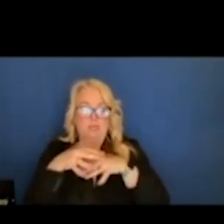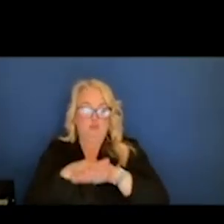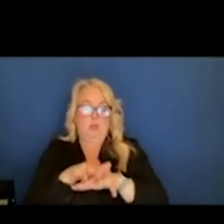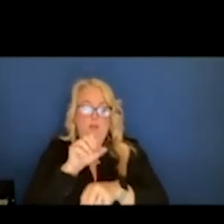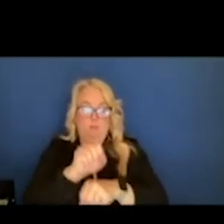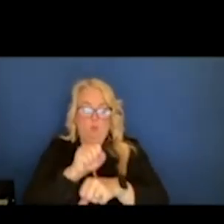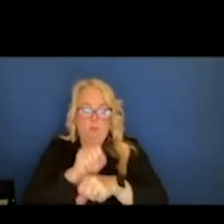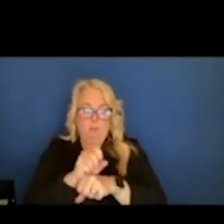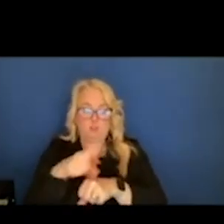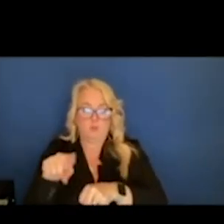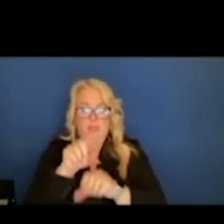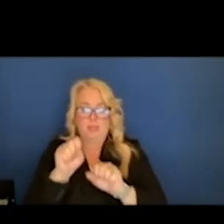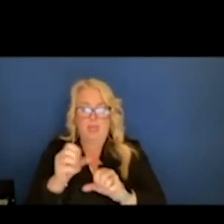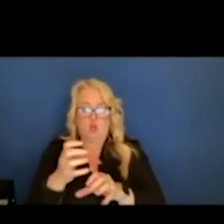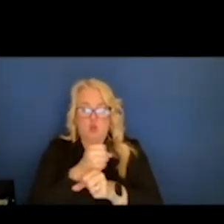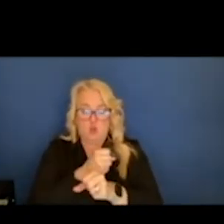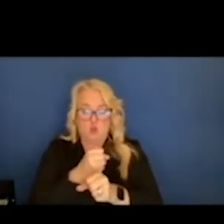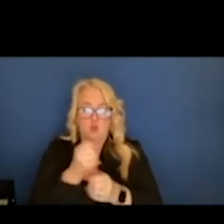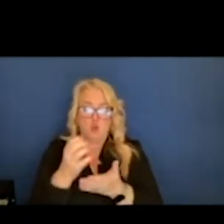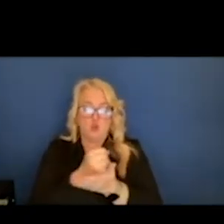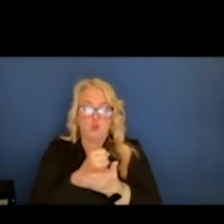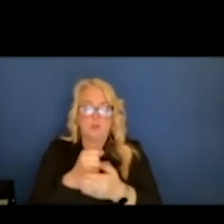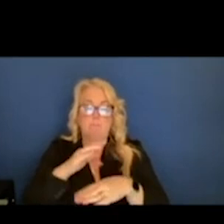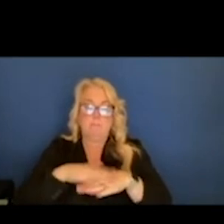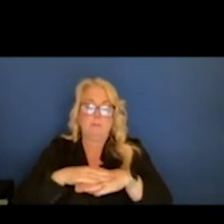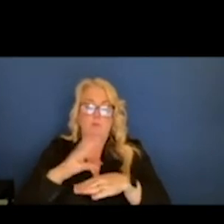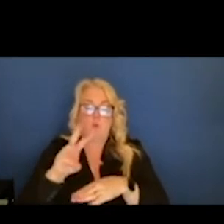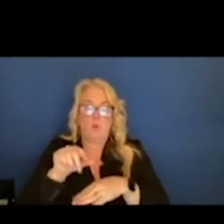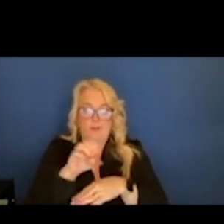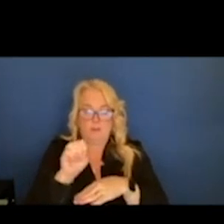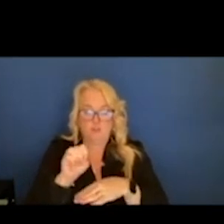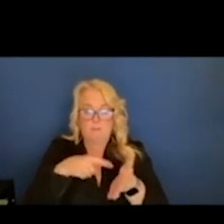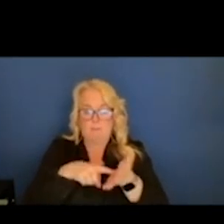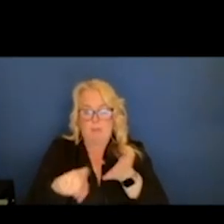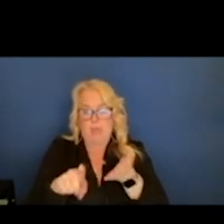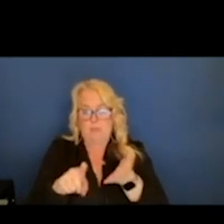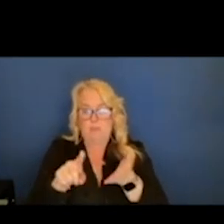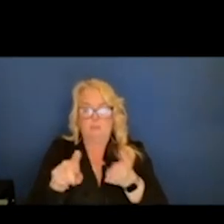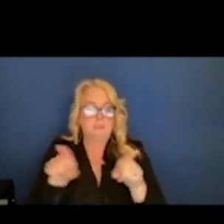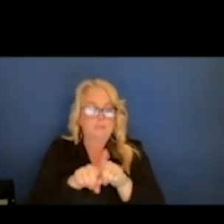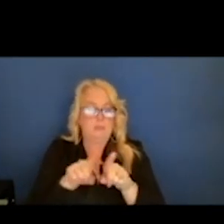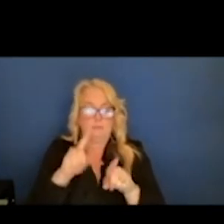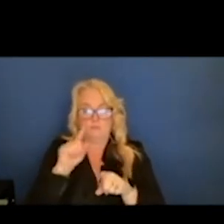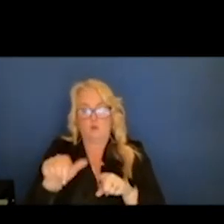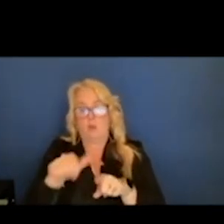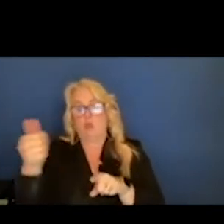employment, where they earn at least minimum wage and are paid the same as others in similar roles.